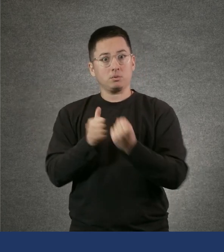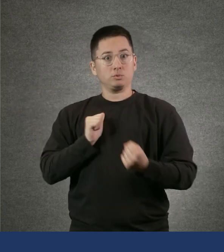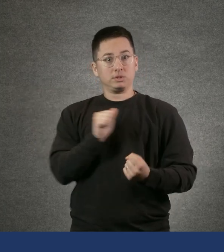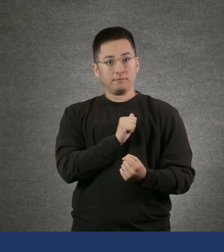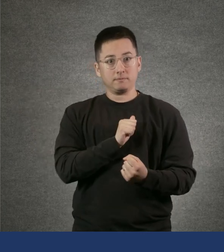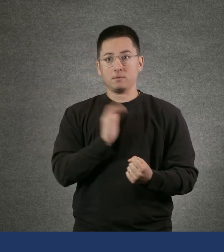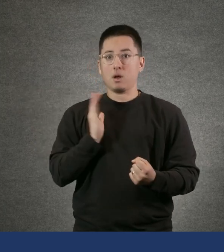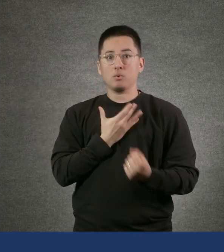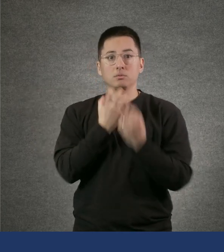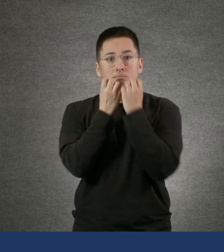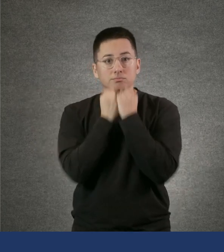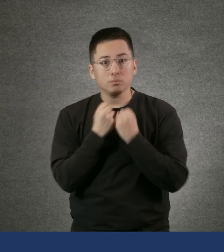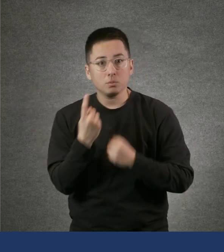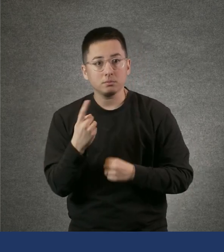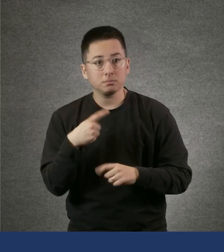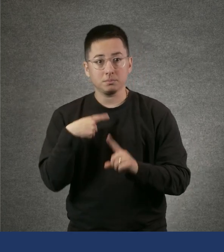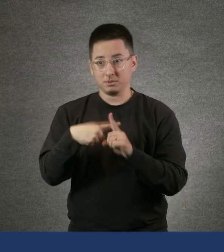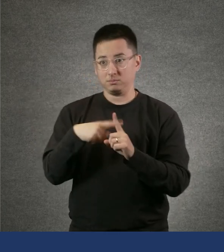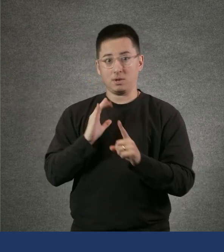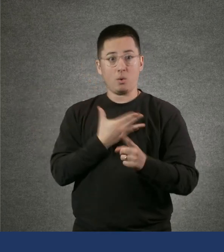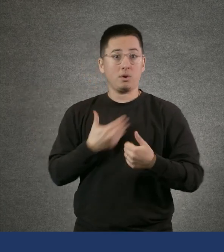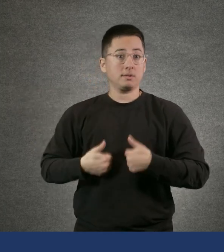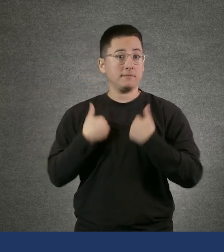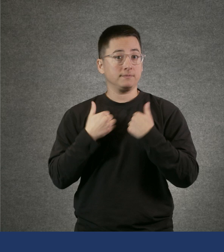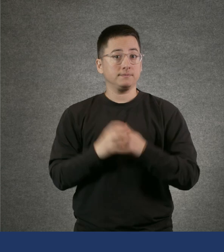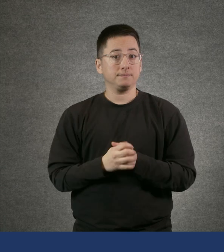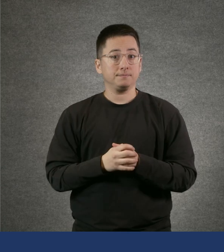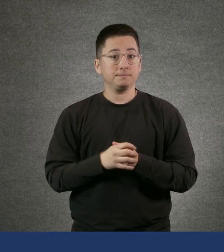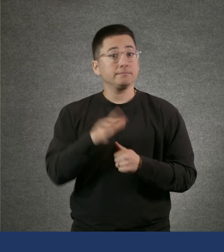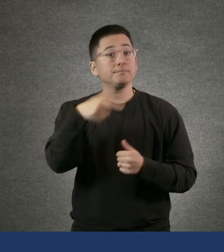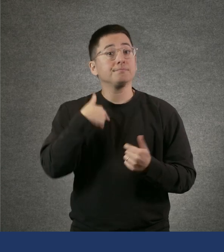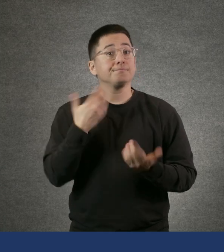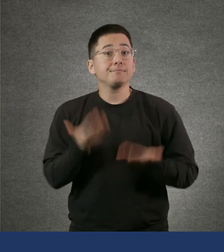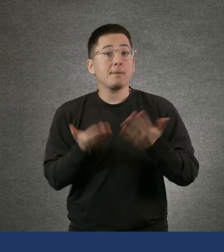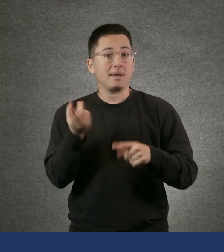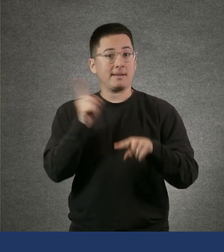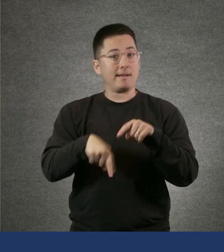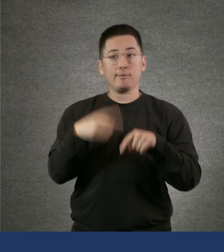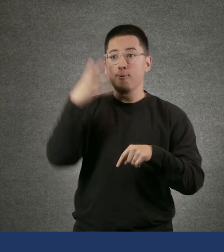to be able to support ourselves, our loved ones and our lives.